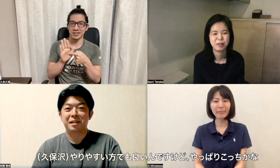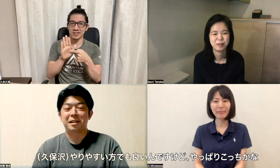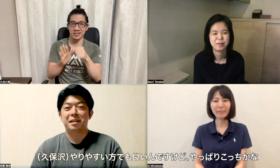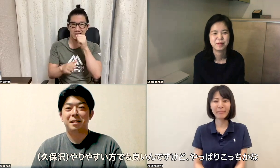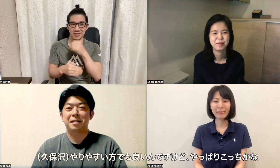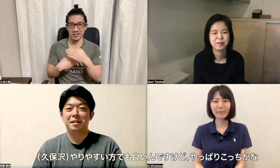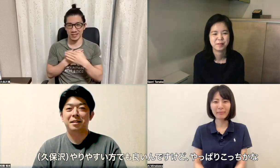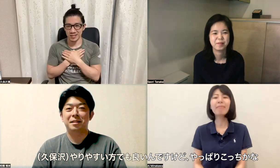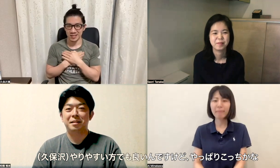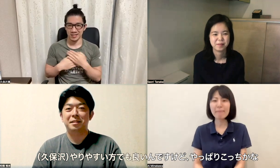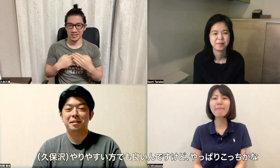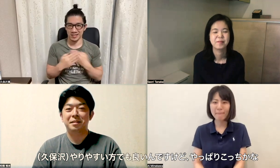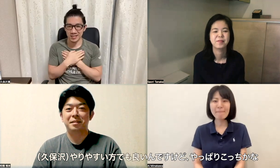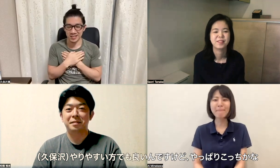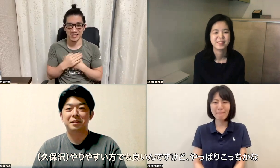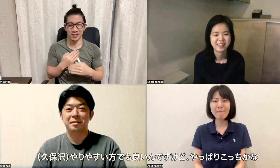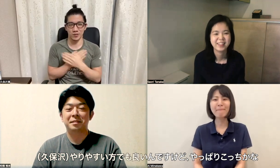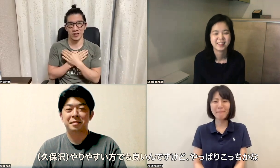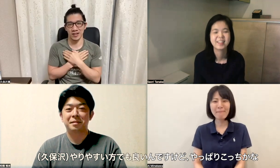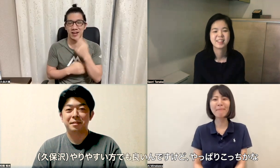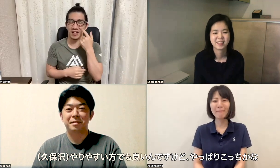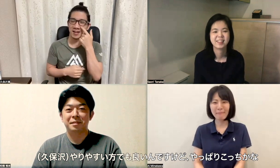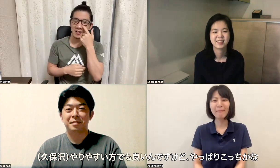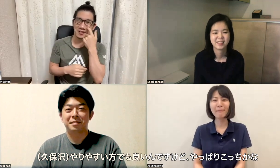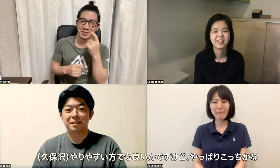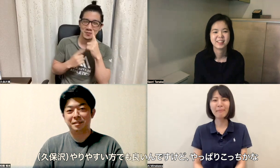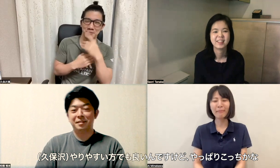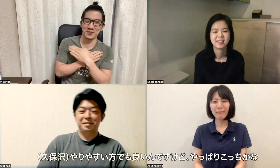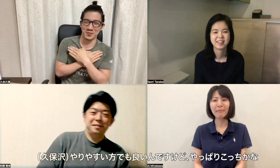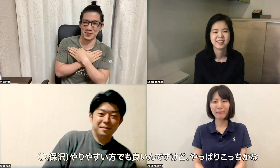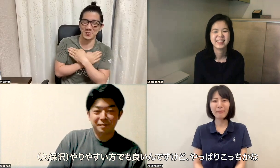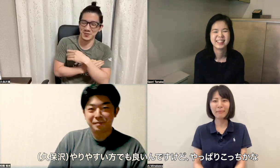but I think this is the right way.